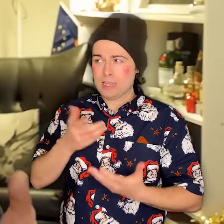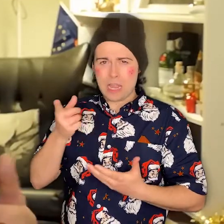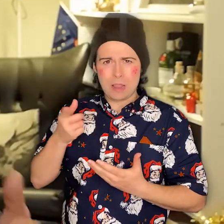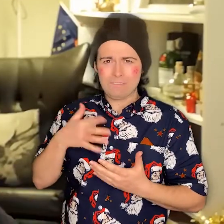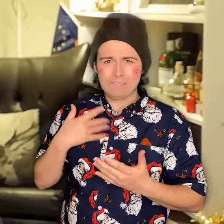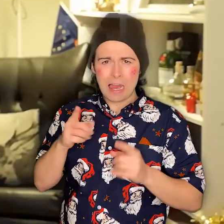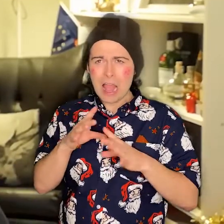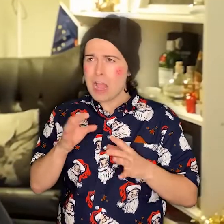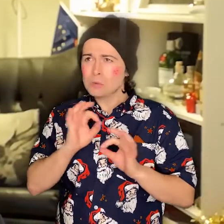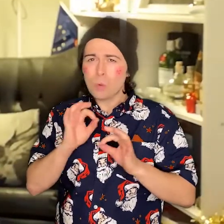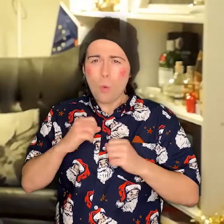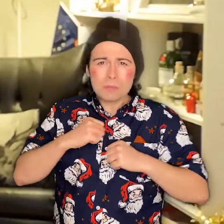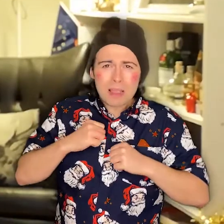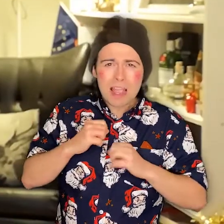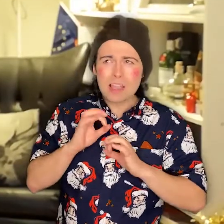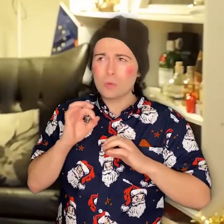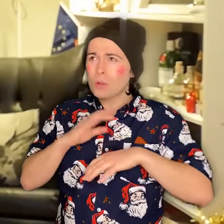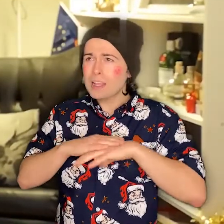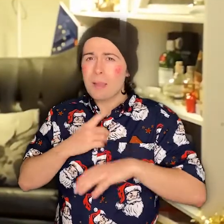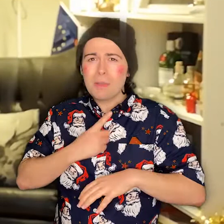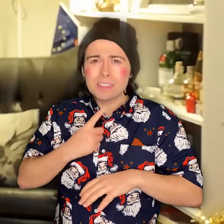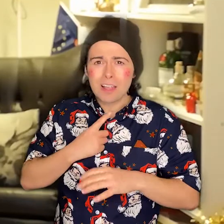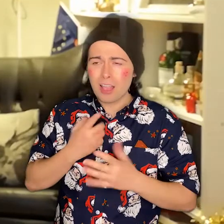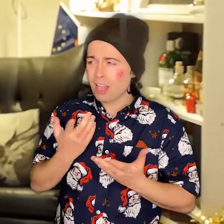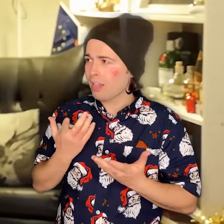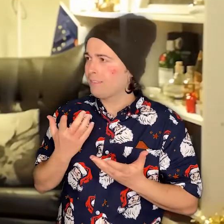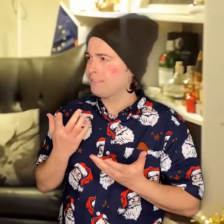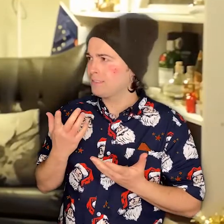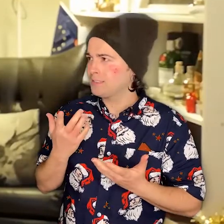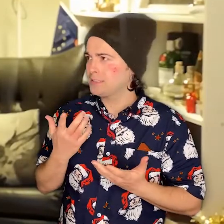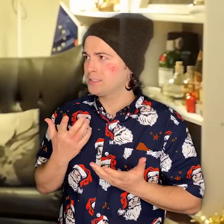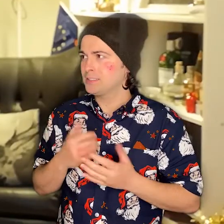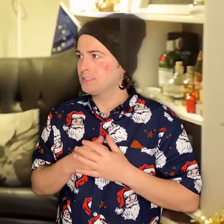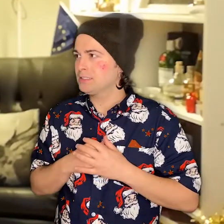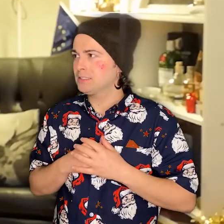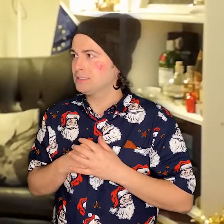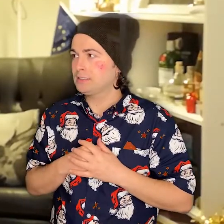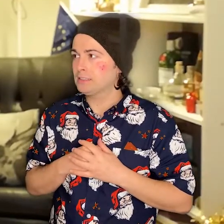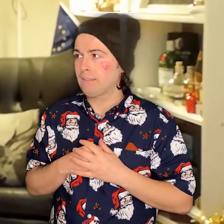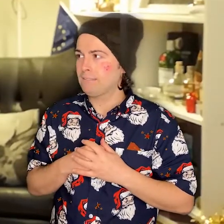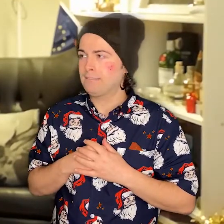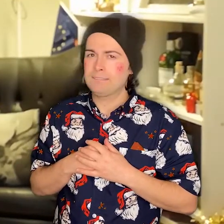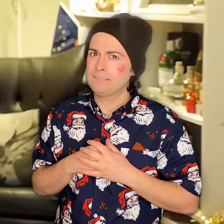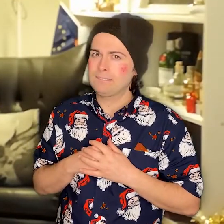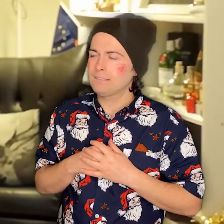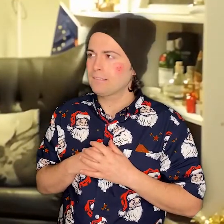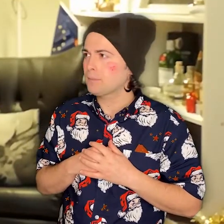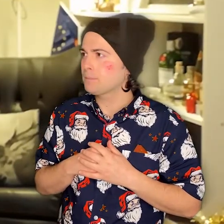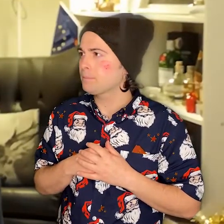Poor Stephen didn’t get a wink of sleep he was that worried he’d get sooked up her nose with the force of her snoring. I bet you she told you he jumped at the chance to lead up the A&E.